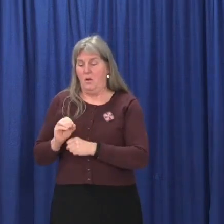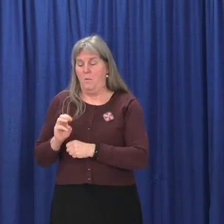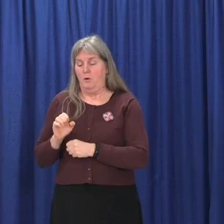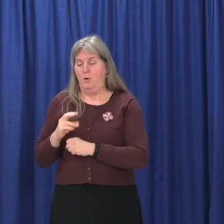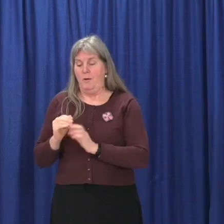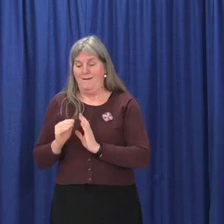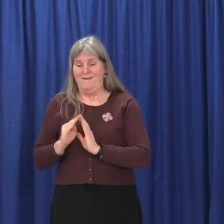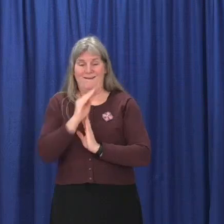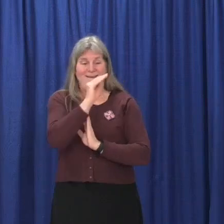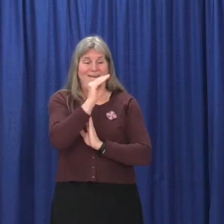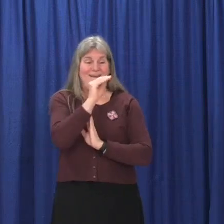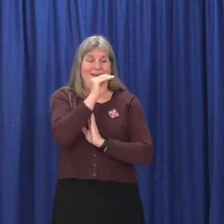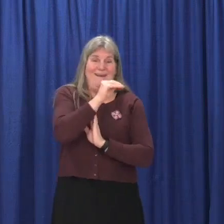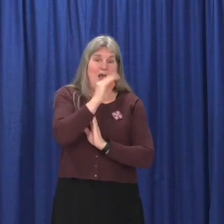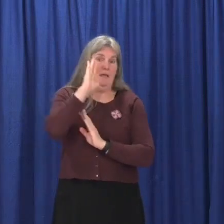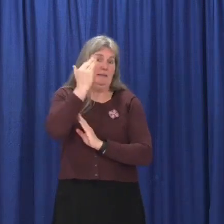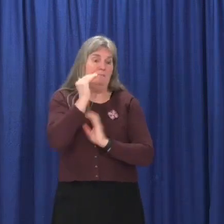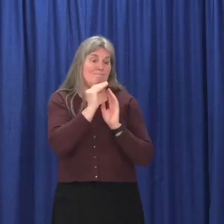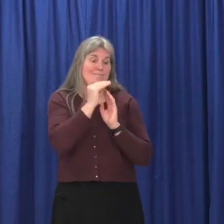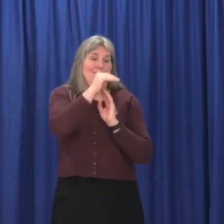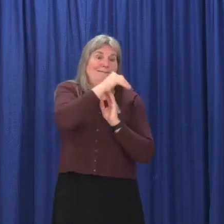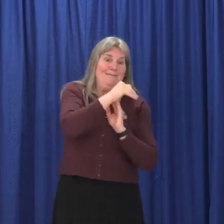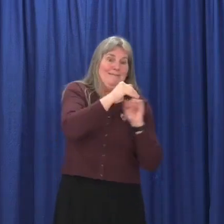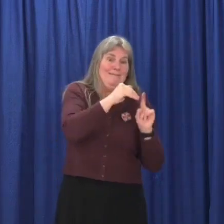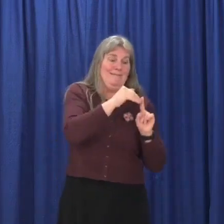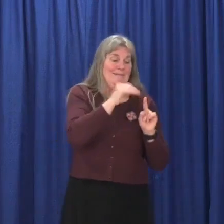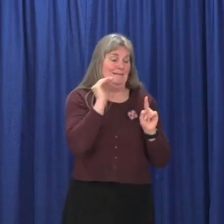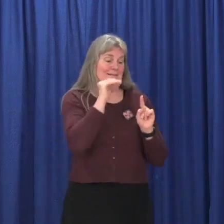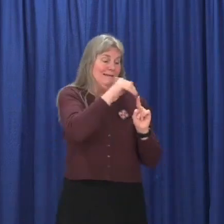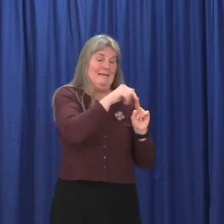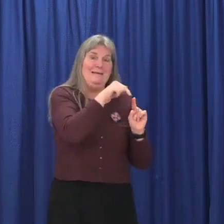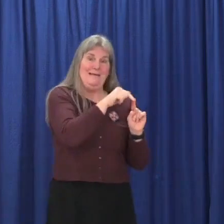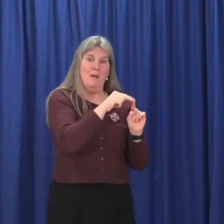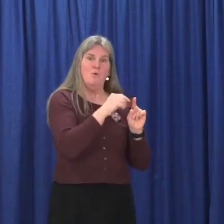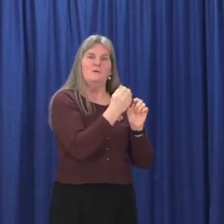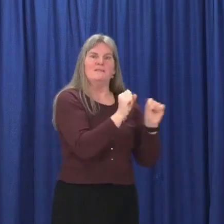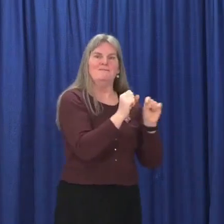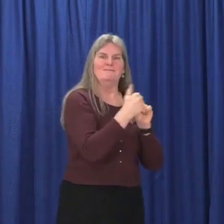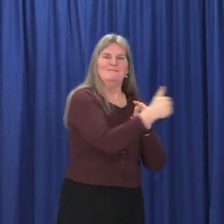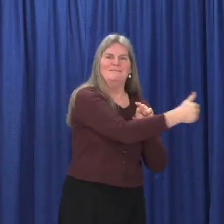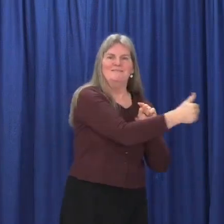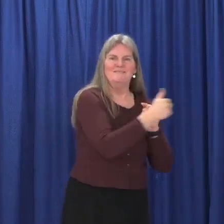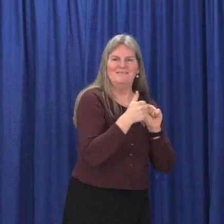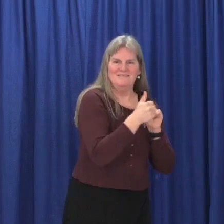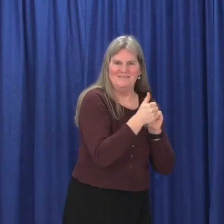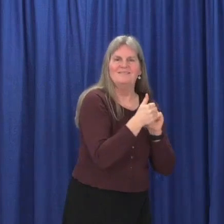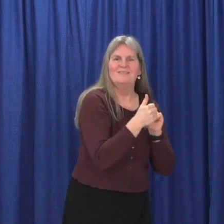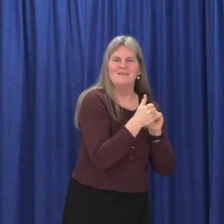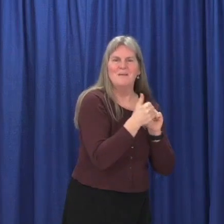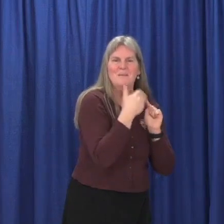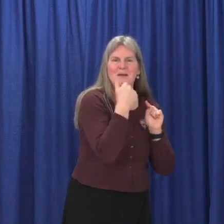in the territory and we are trending towards a safer-- towards safer waters.